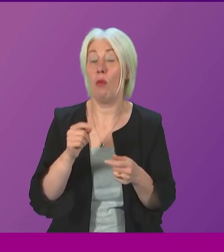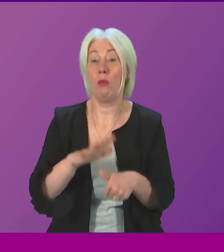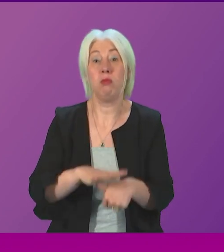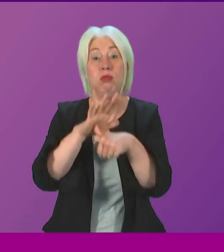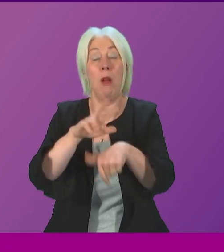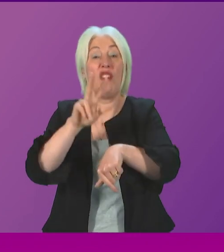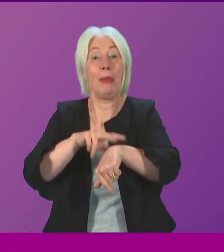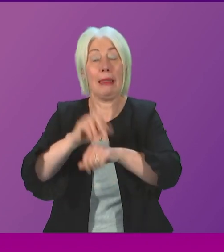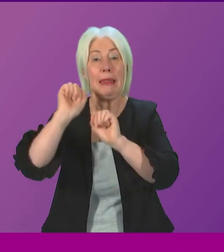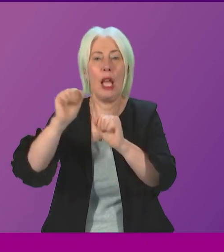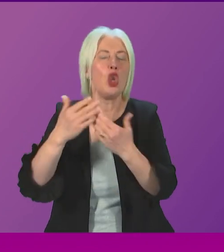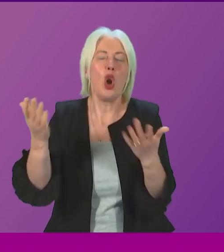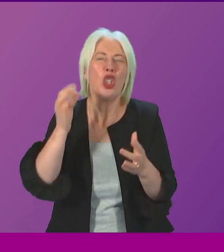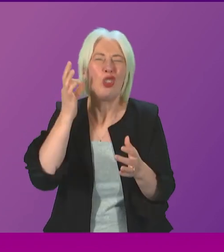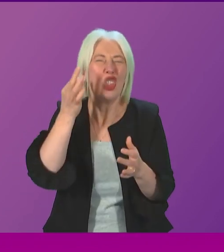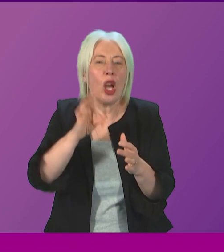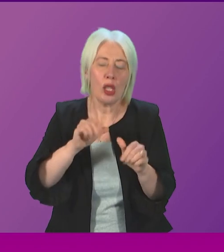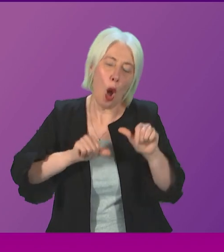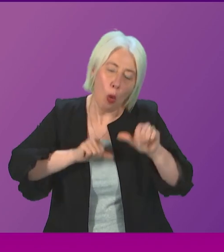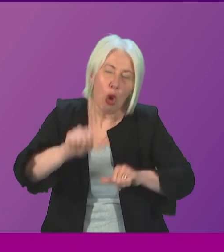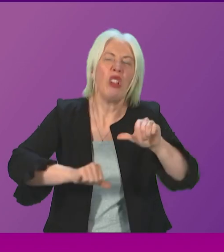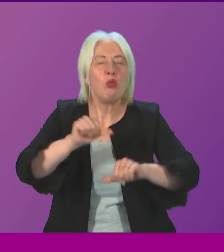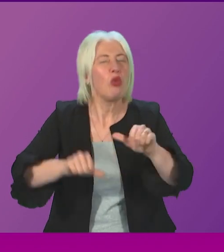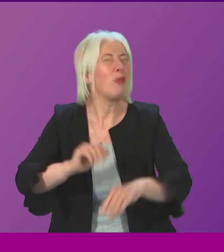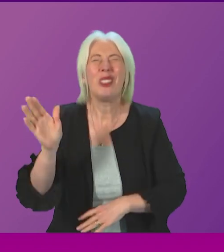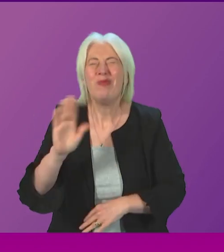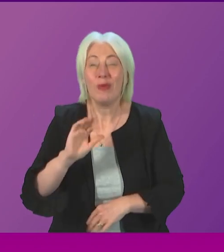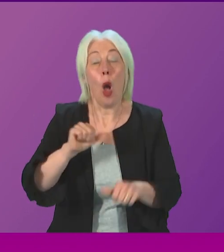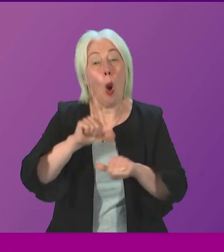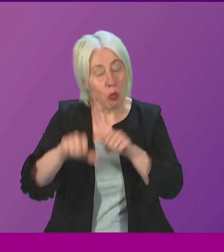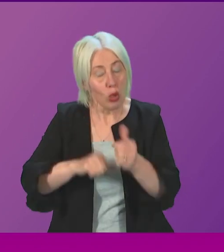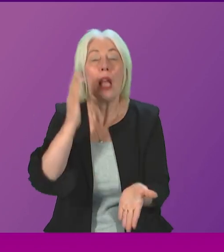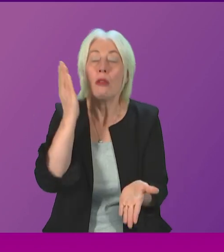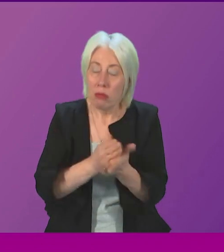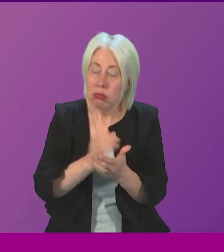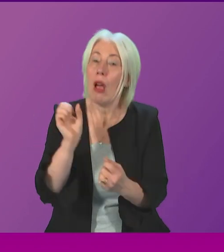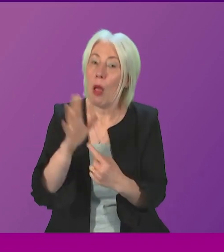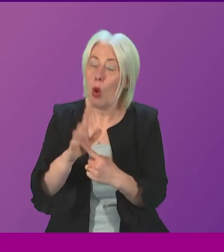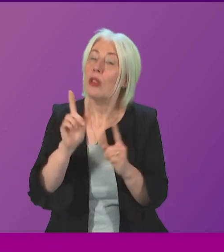It is about more than just process, although process is important. Culture is vital, too.